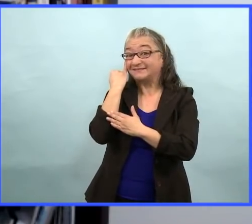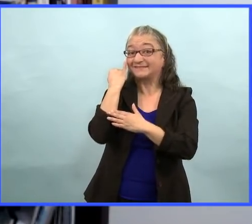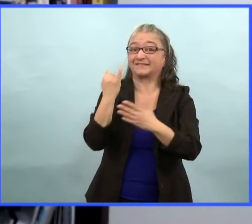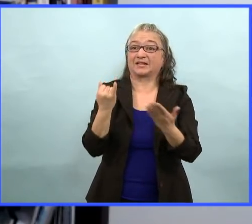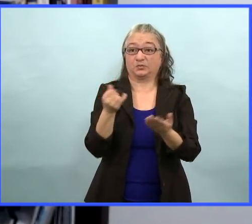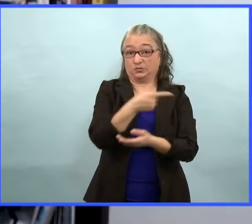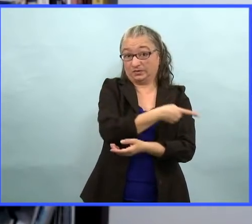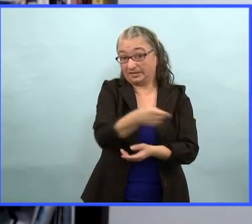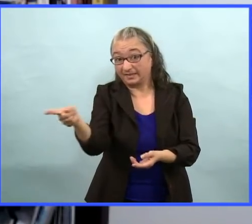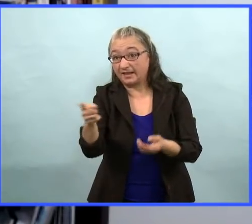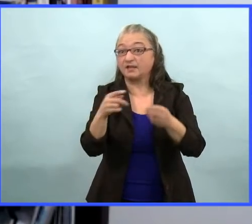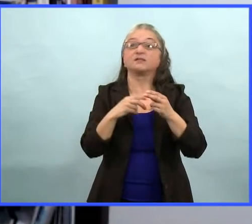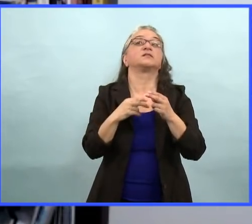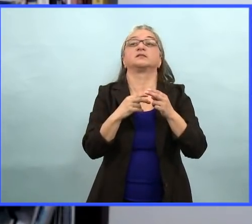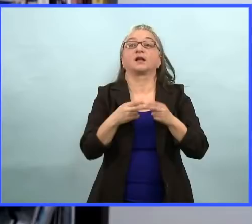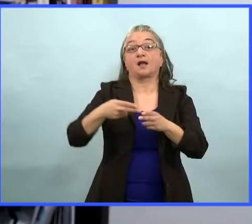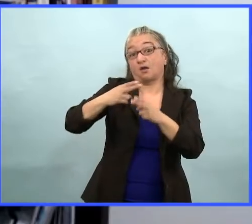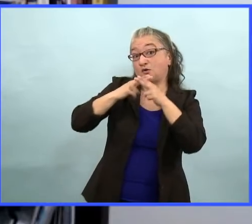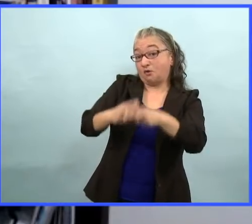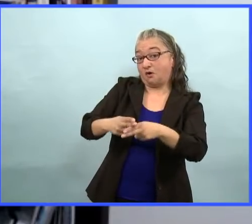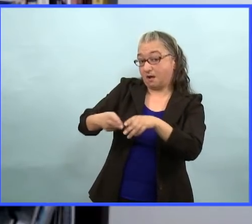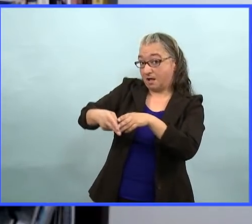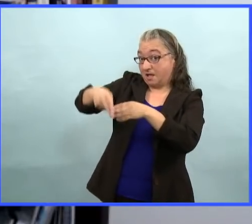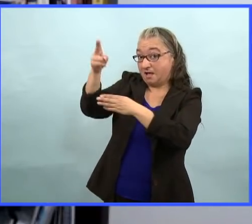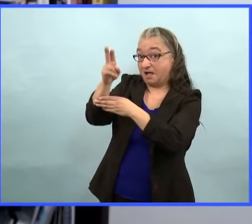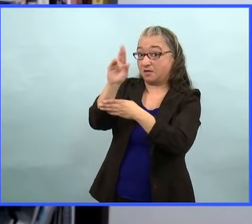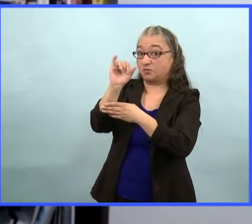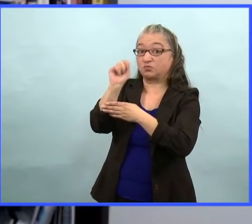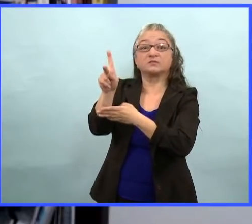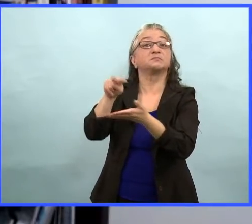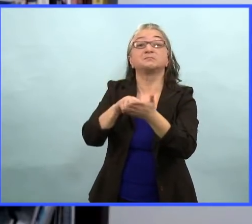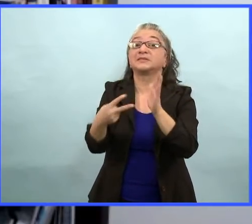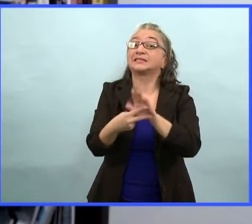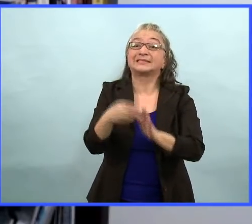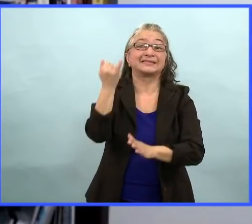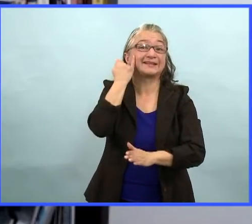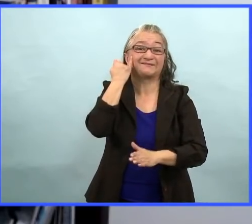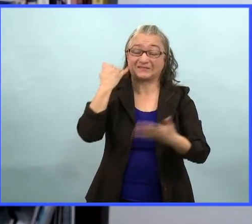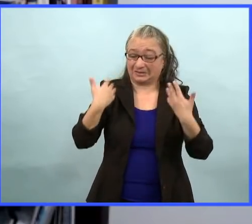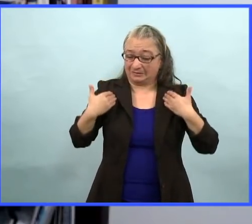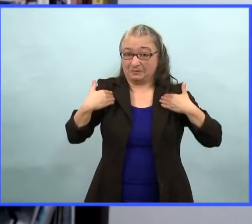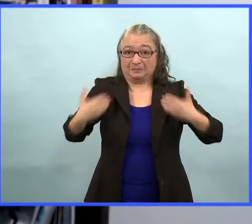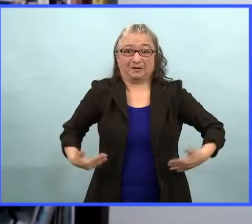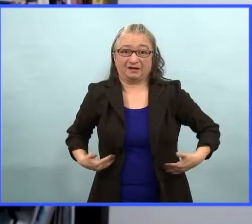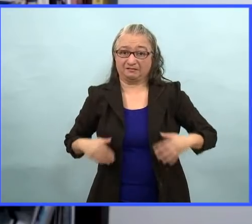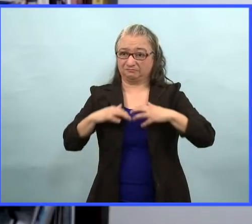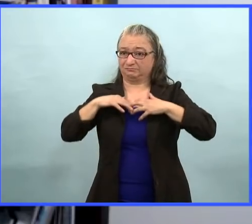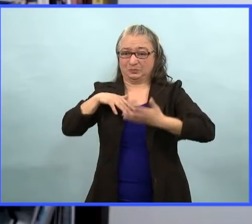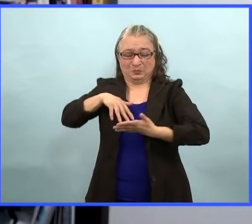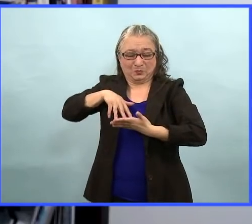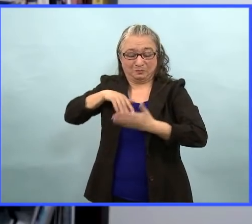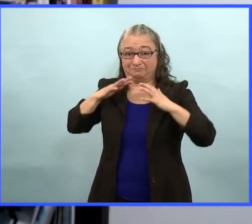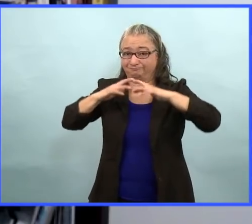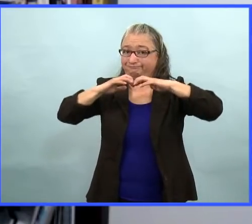due to medical or social risk factors so effective today a manitoba is proceeding